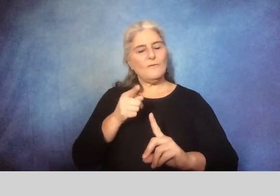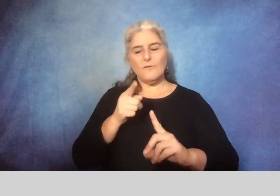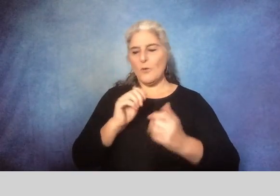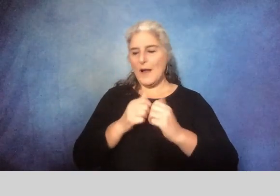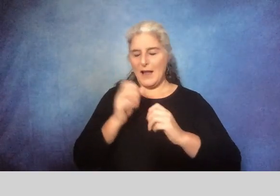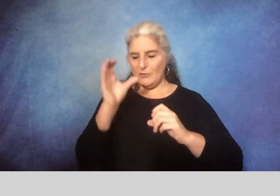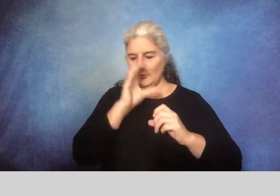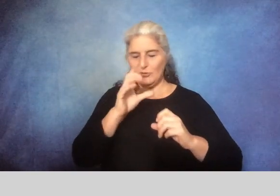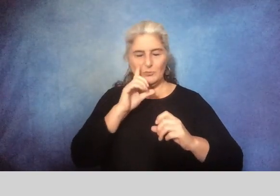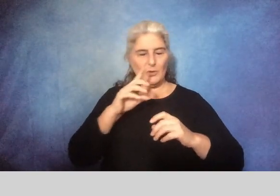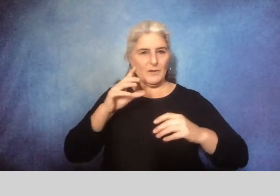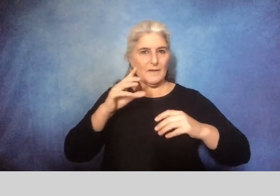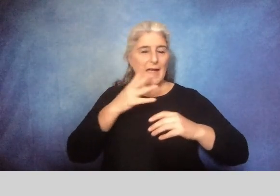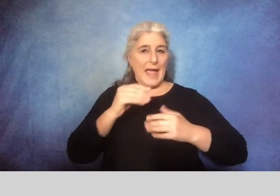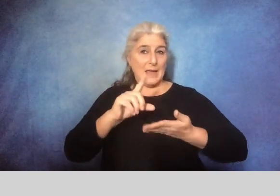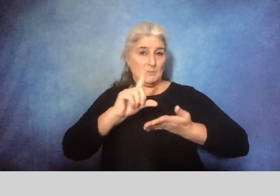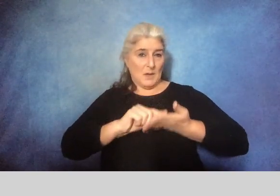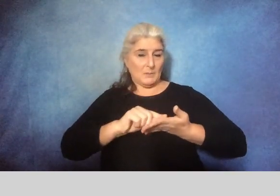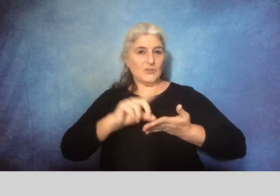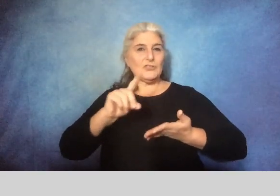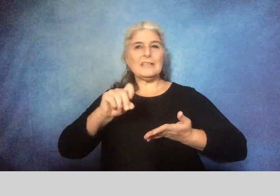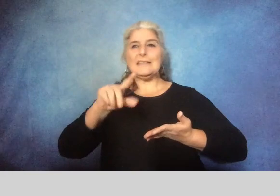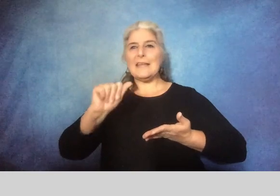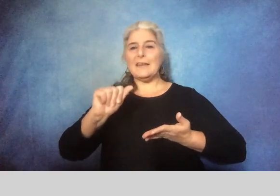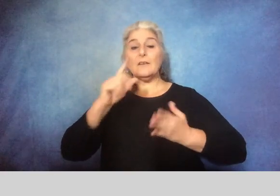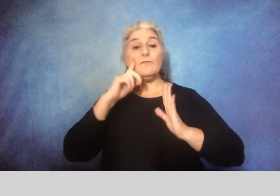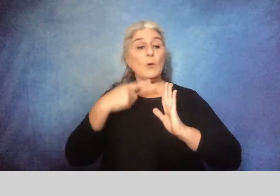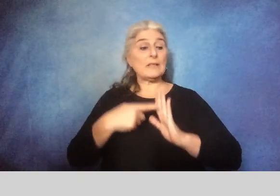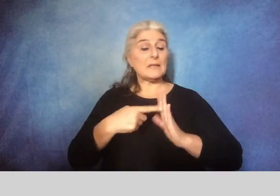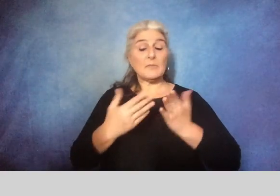and publishing data. For example, if you have got a data set